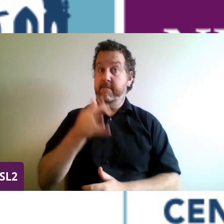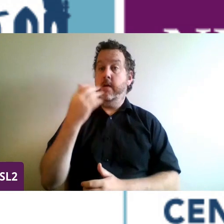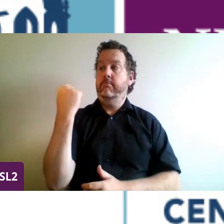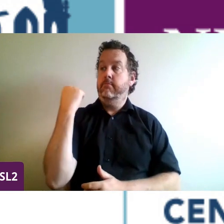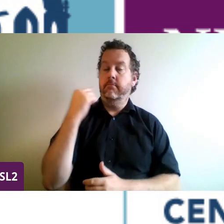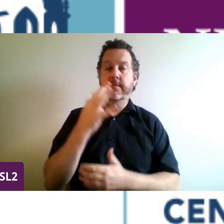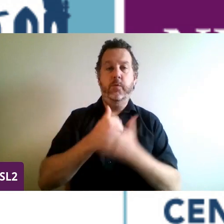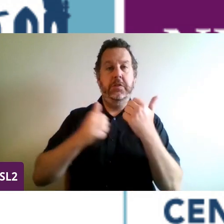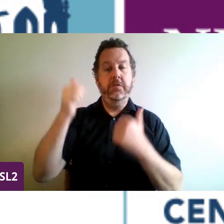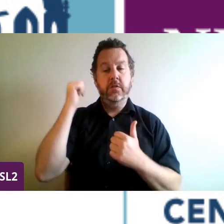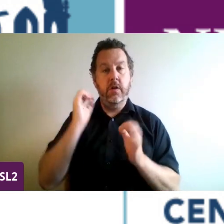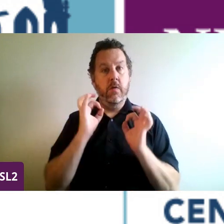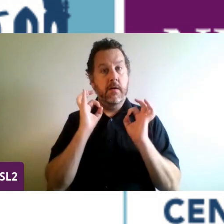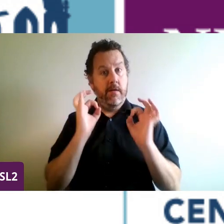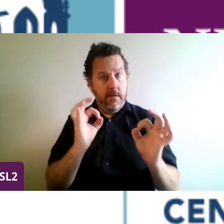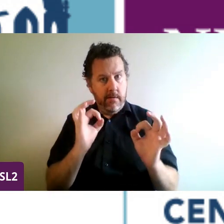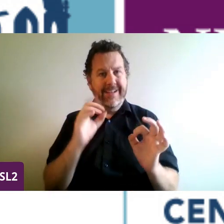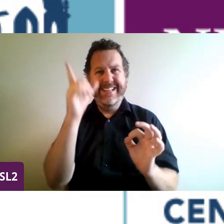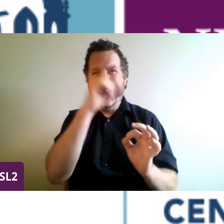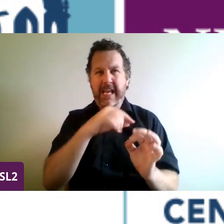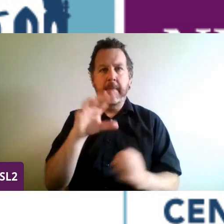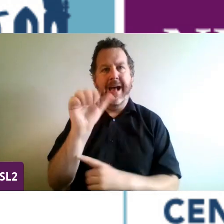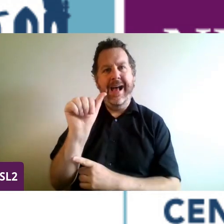I find